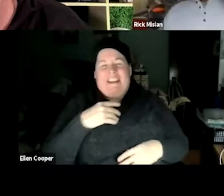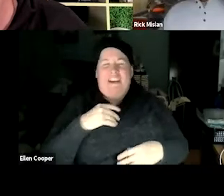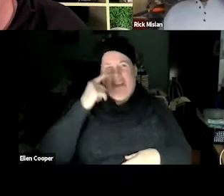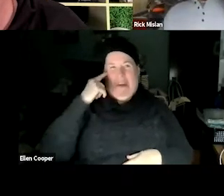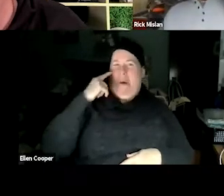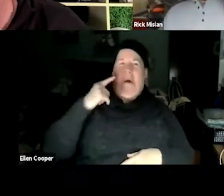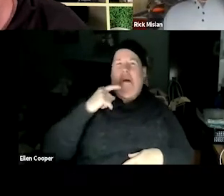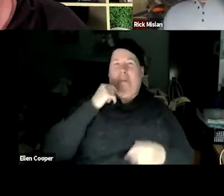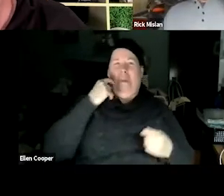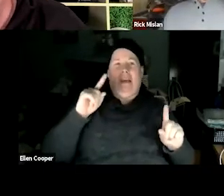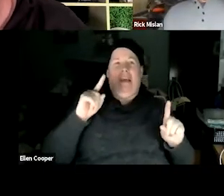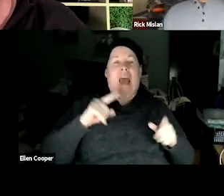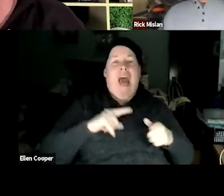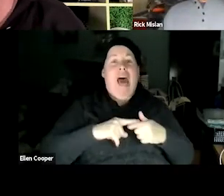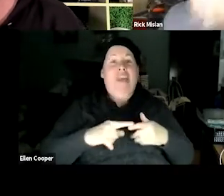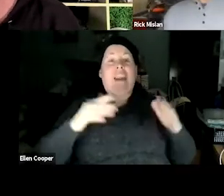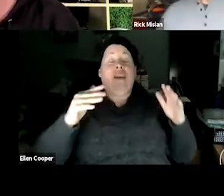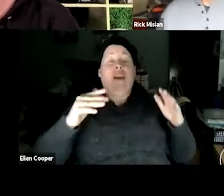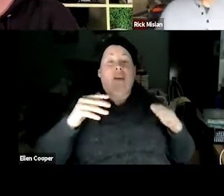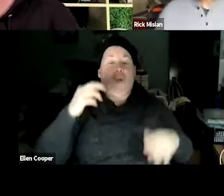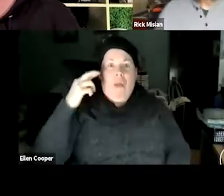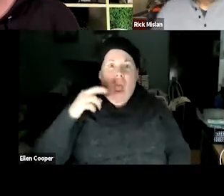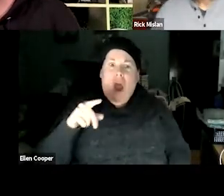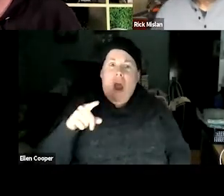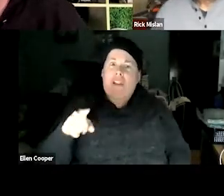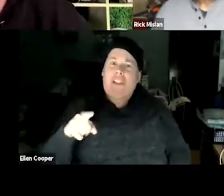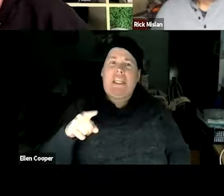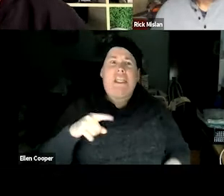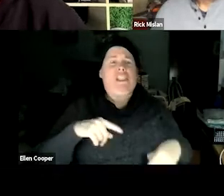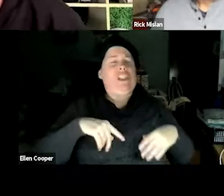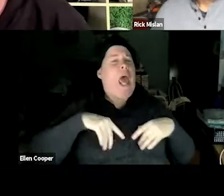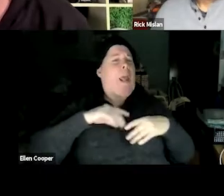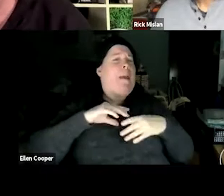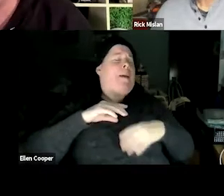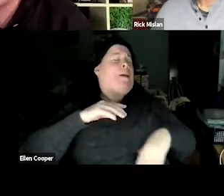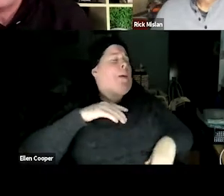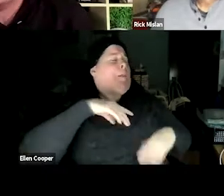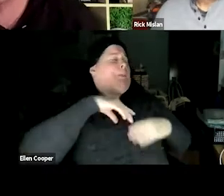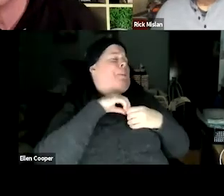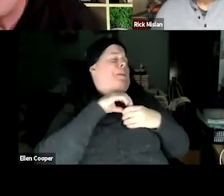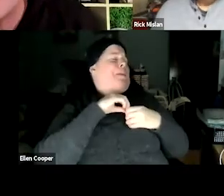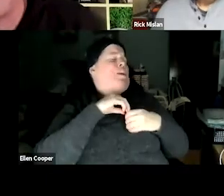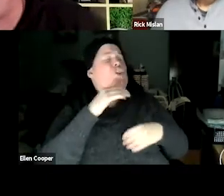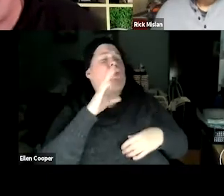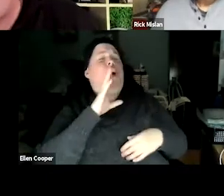CalebBarlow: And then the next thing you know, she's like talking to some receptionist as their best friend.